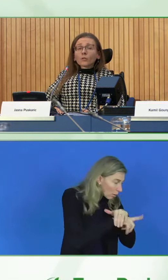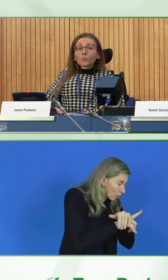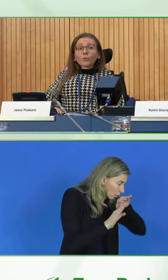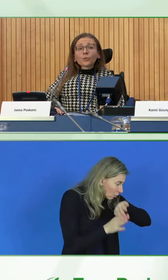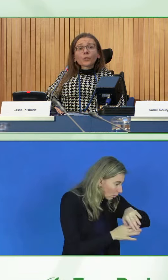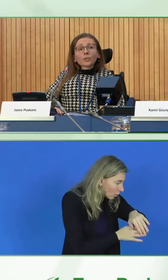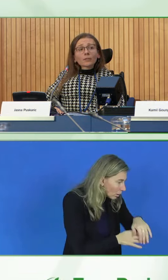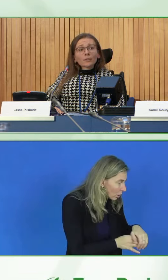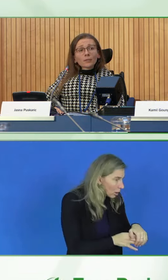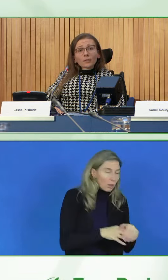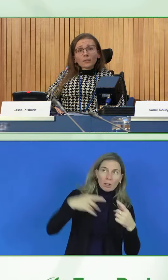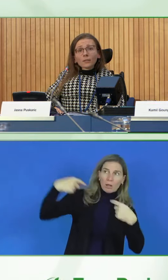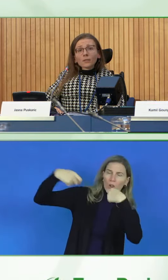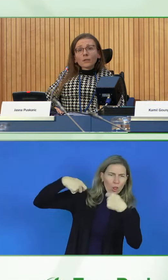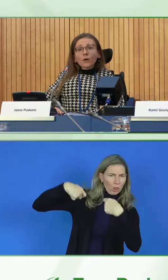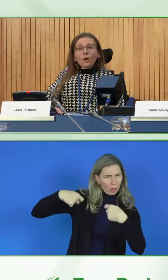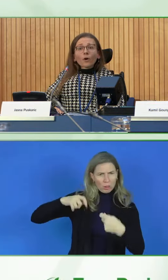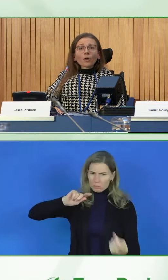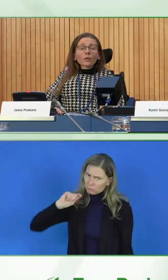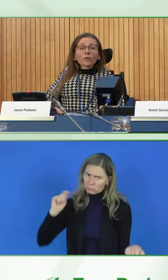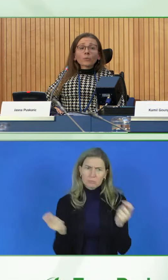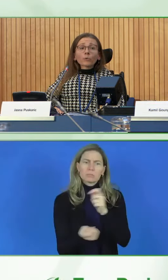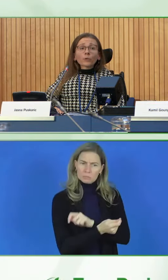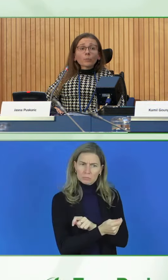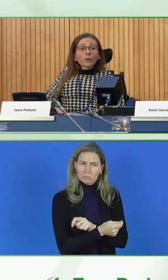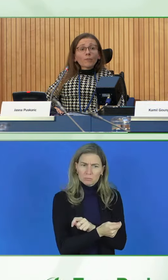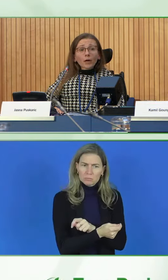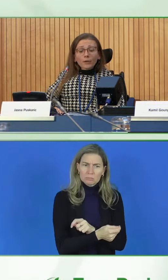personal assistance is are employed by WAG.